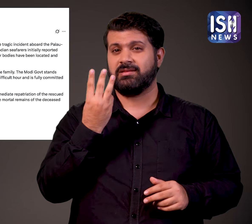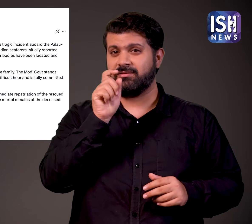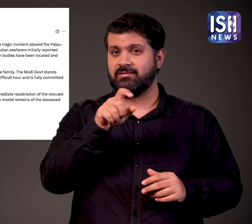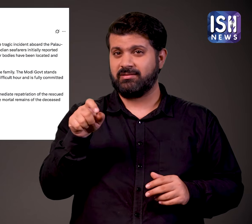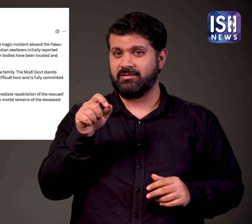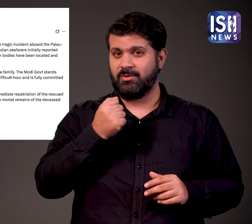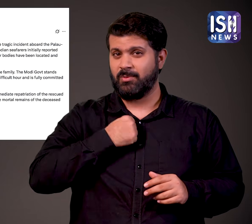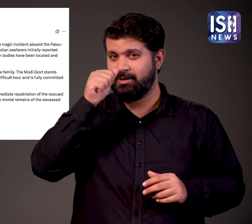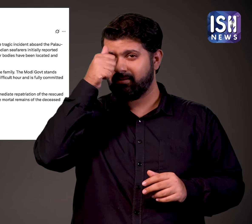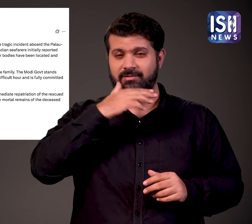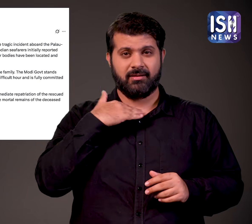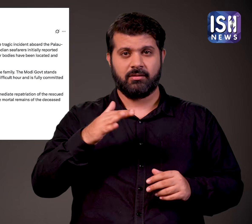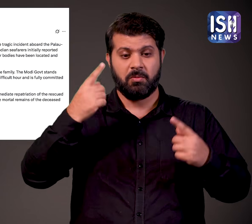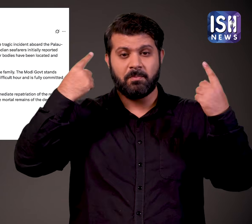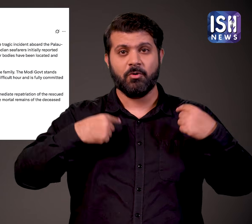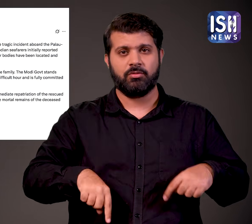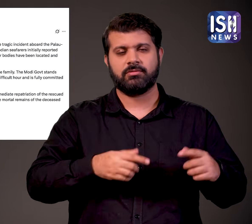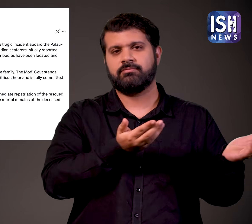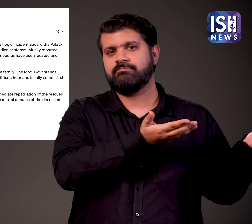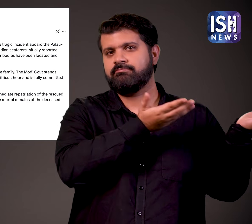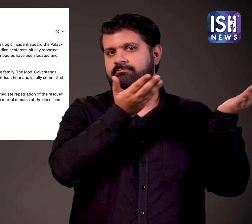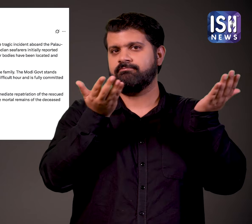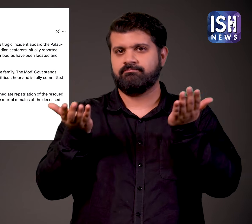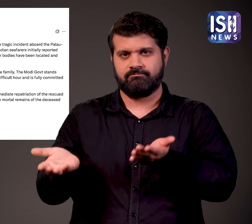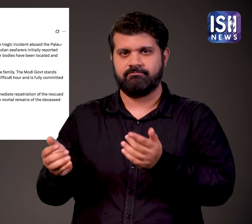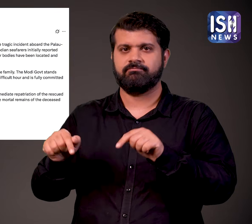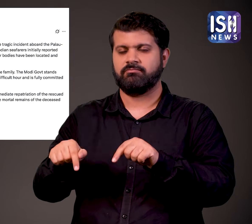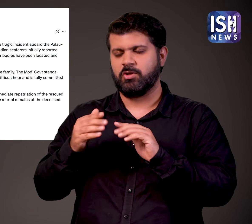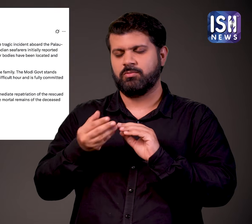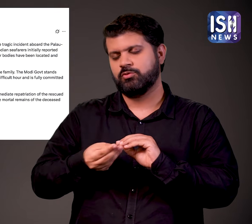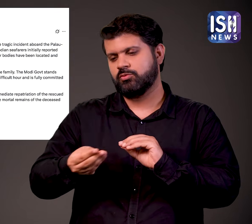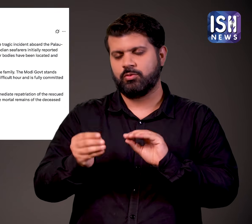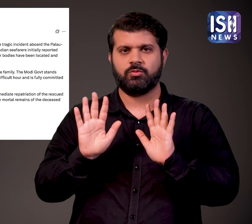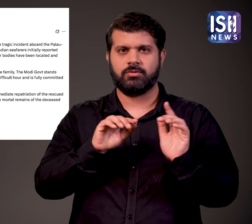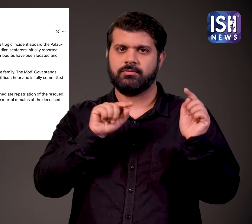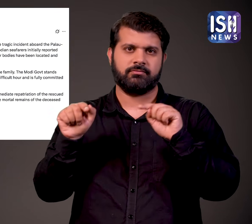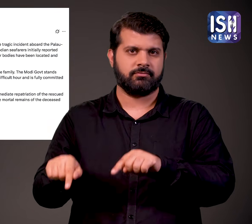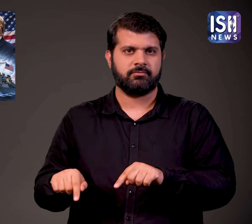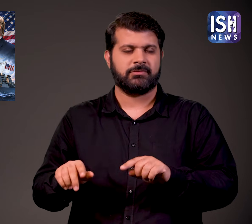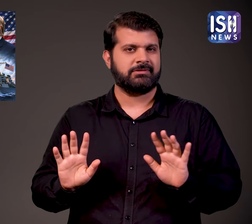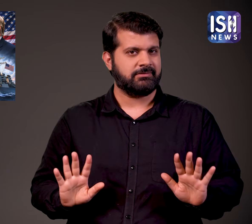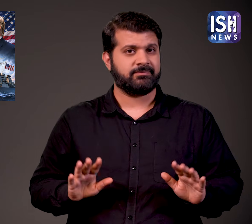that the bodies of the three crew members would be brought home soon.